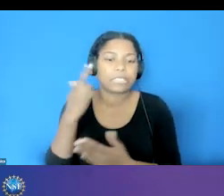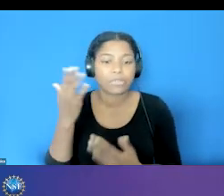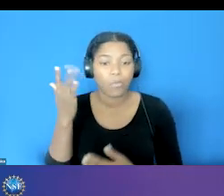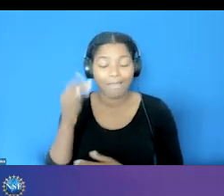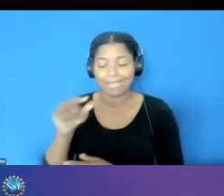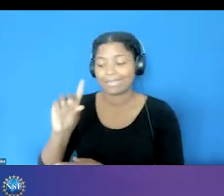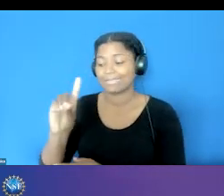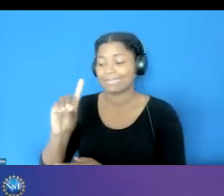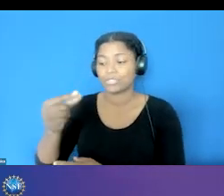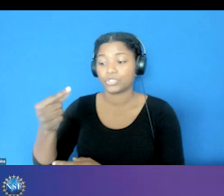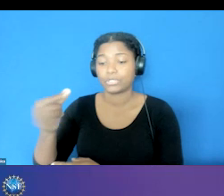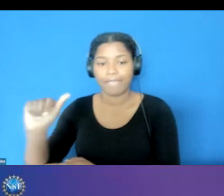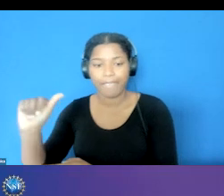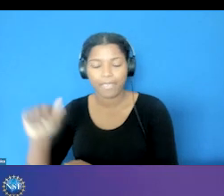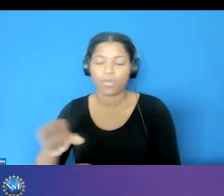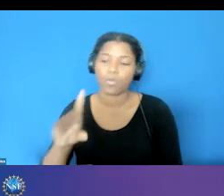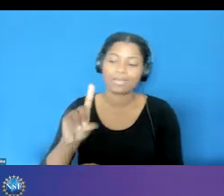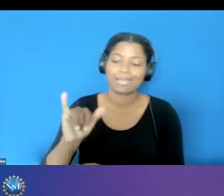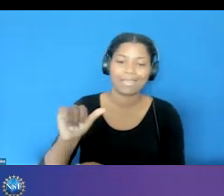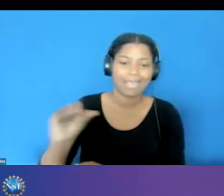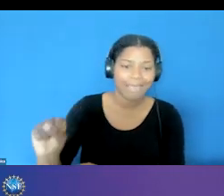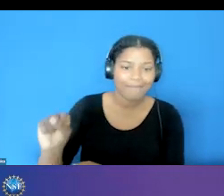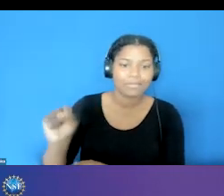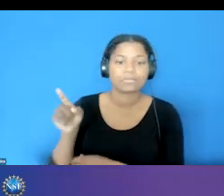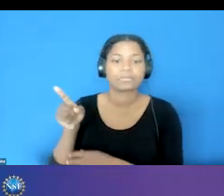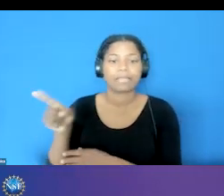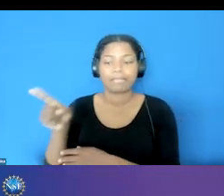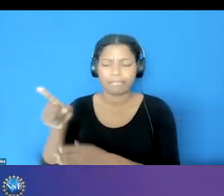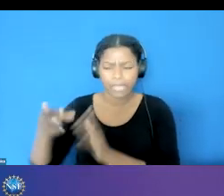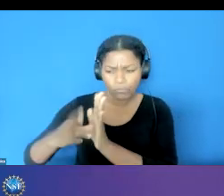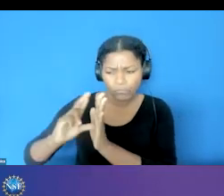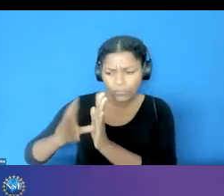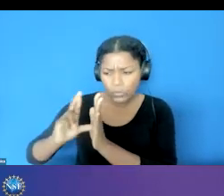that after DGA or DIAS pre-award financial and administrative review